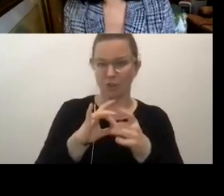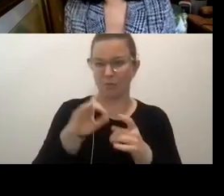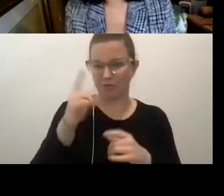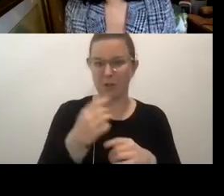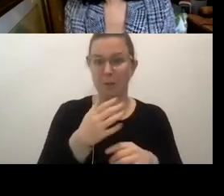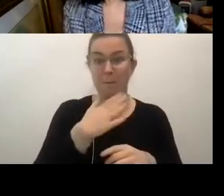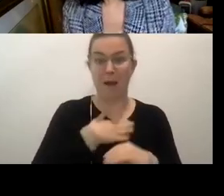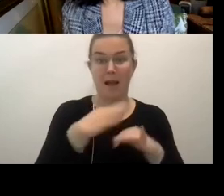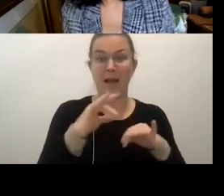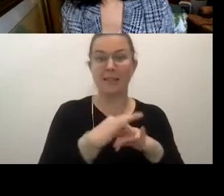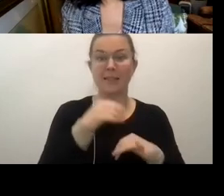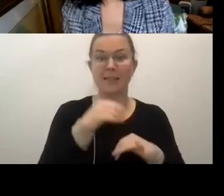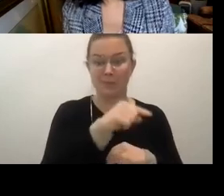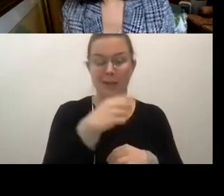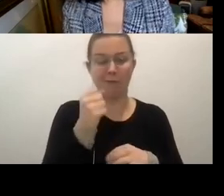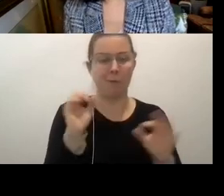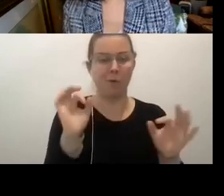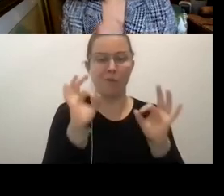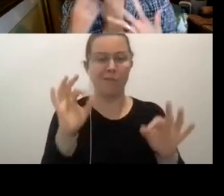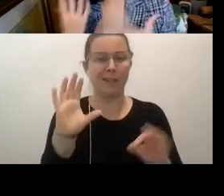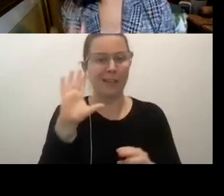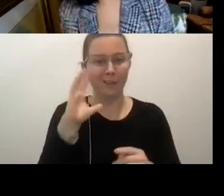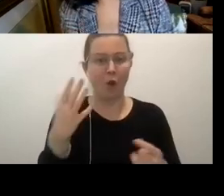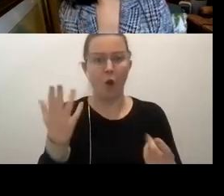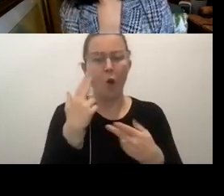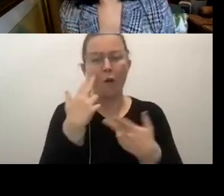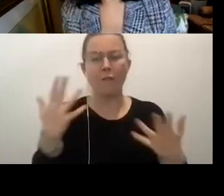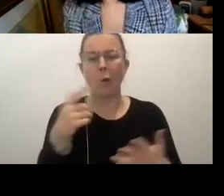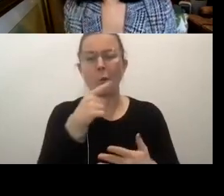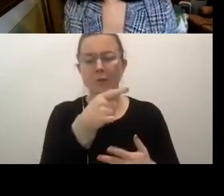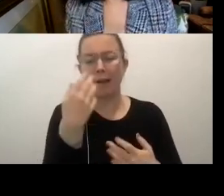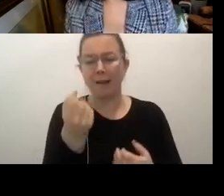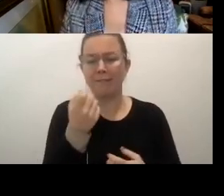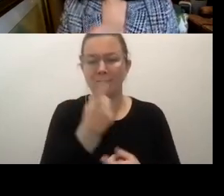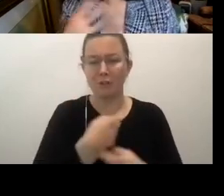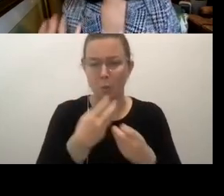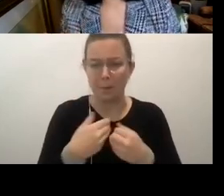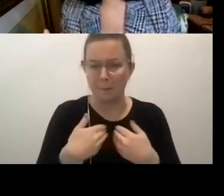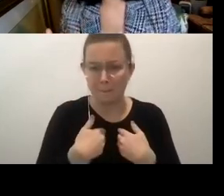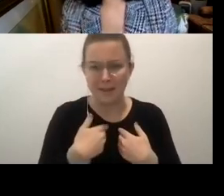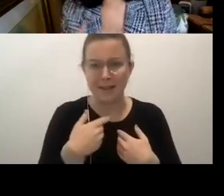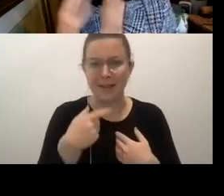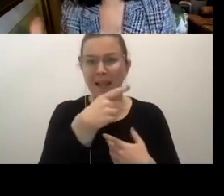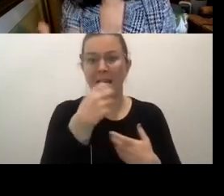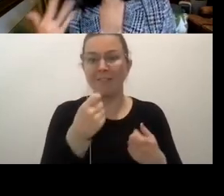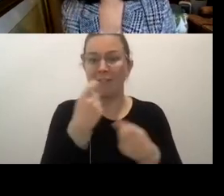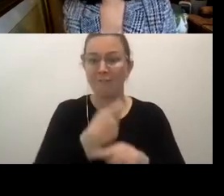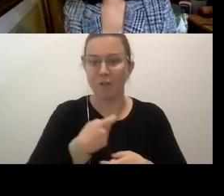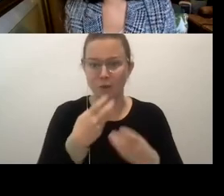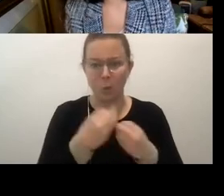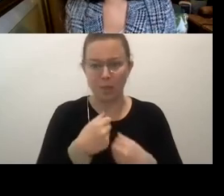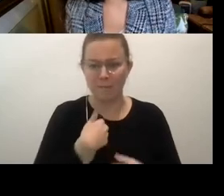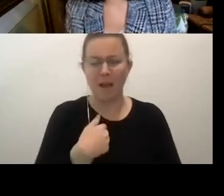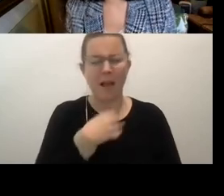hearing and um you know of course he gets frustrated at me. He gets frustrated talking to me when I keep asking him to repeat himself.